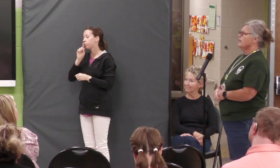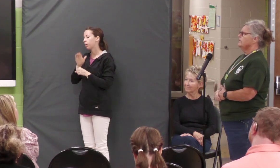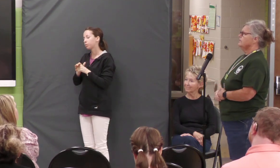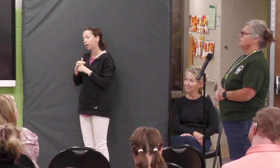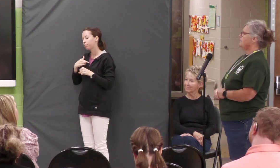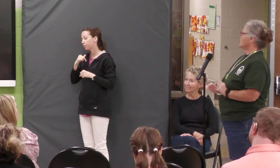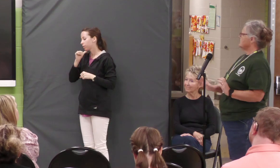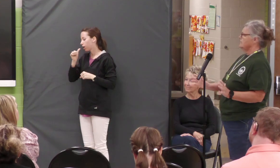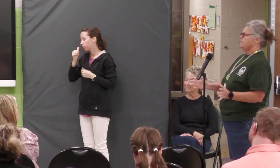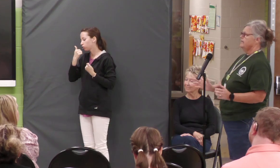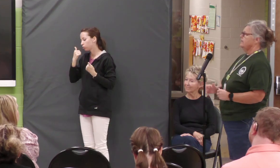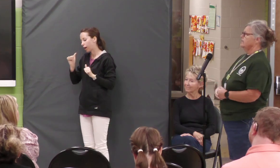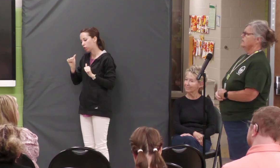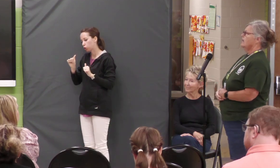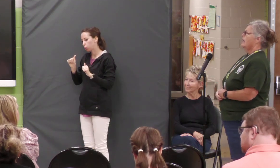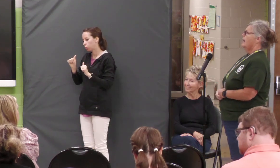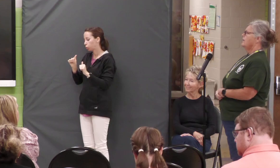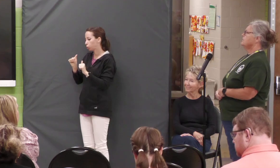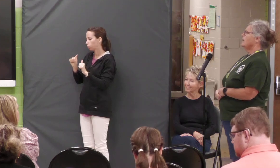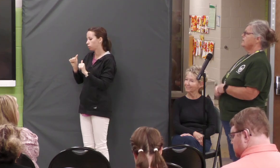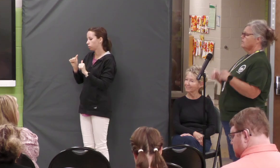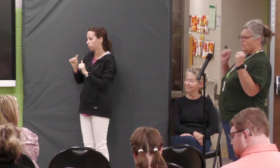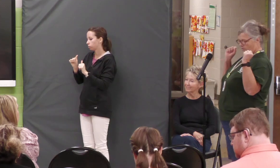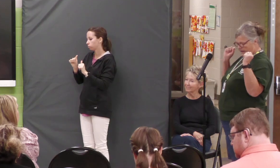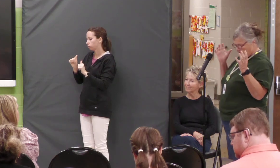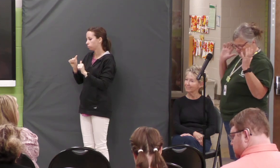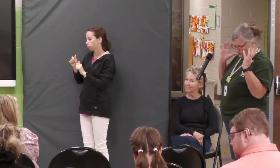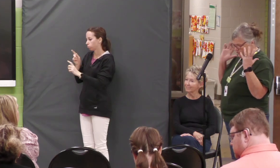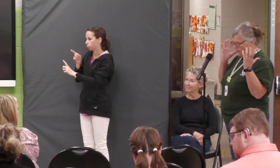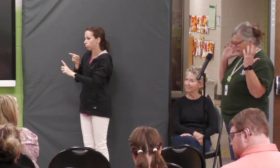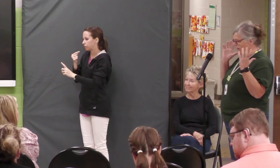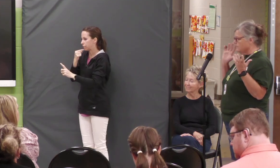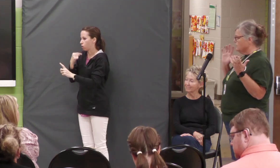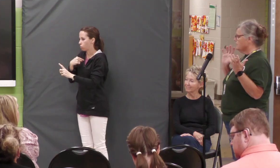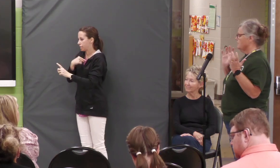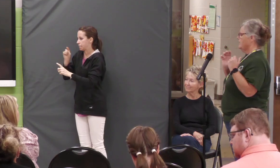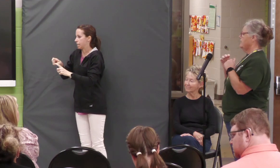trying to box anybody in I'm trying to throw every single thought I have going through my